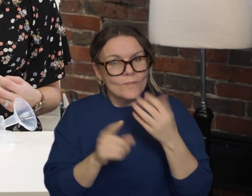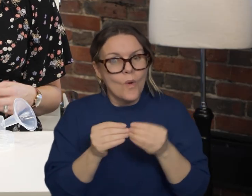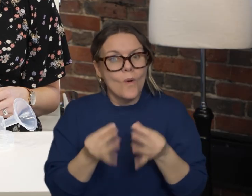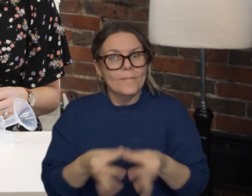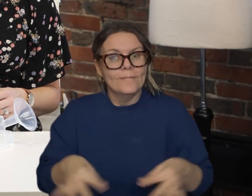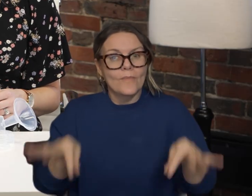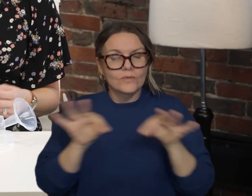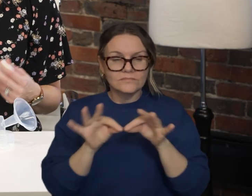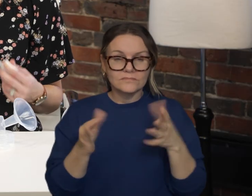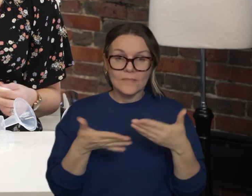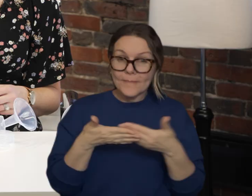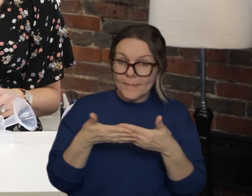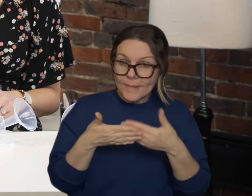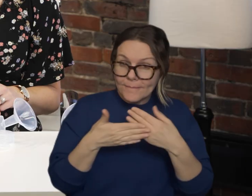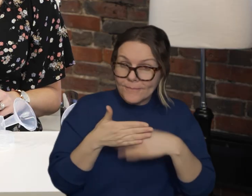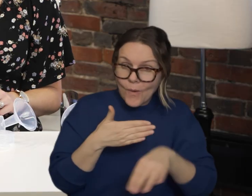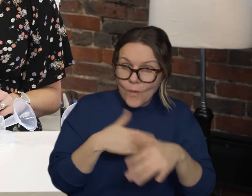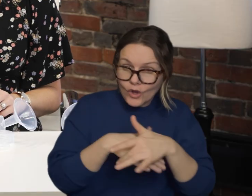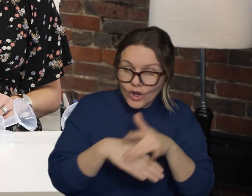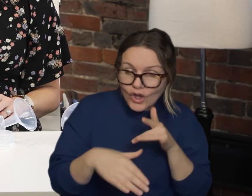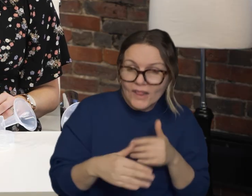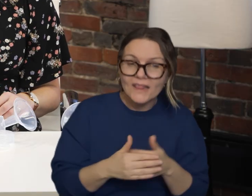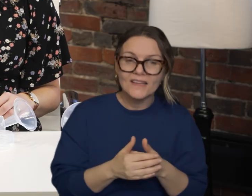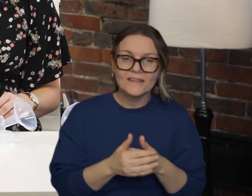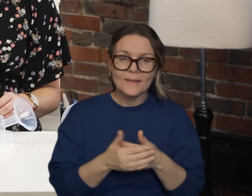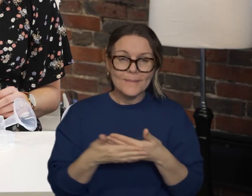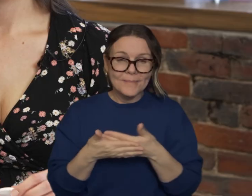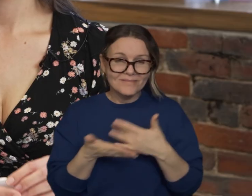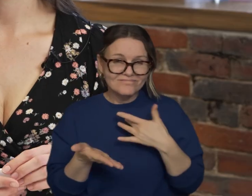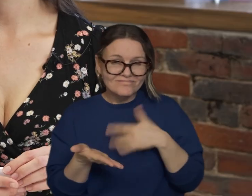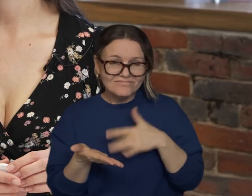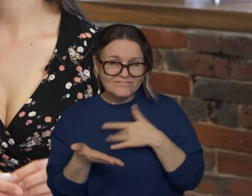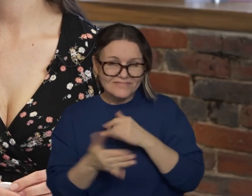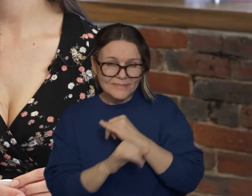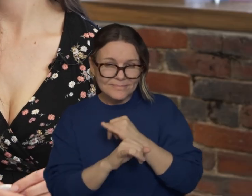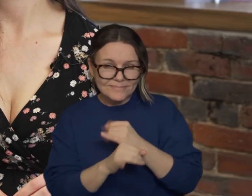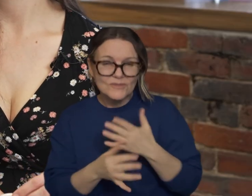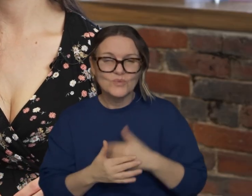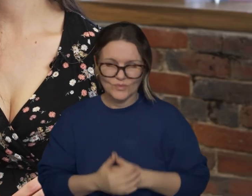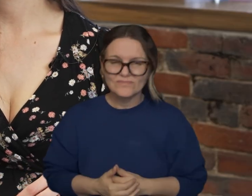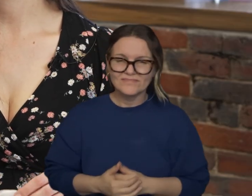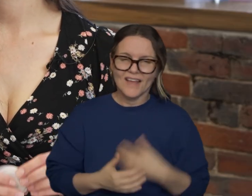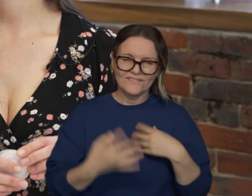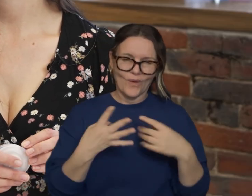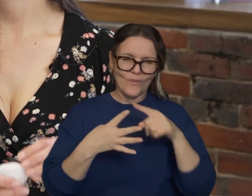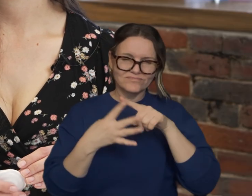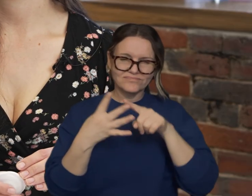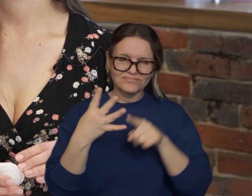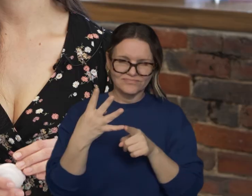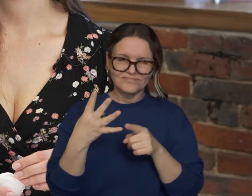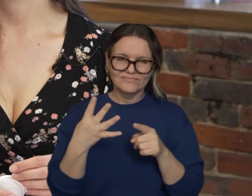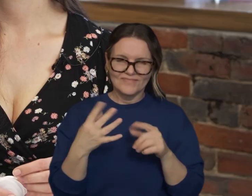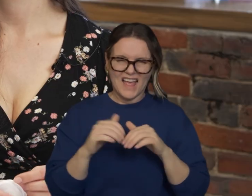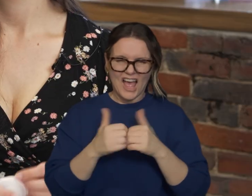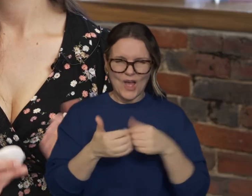immune system or any babies born prematurely there are four main options for sterilizing your parts